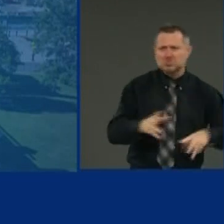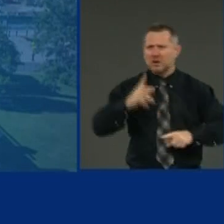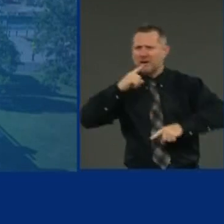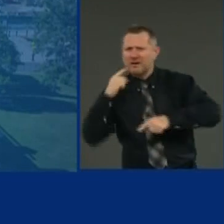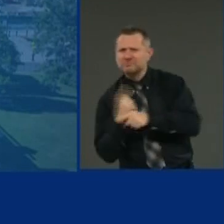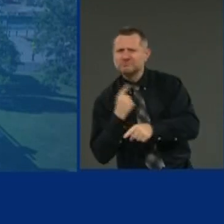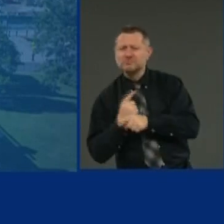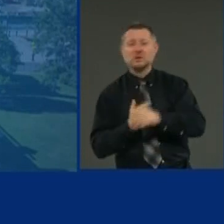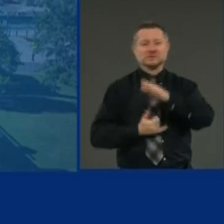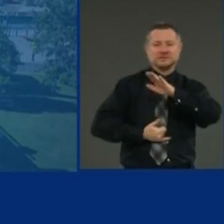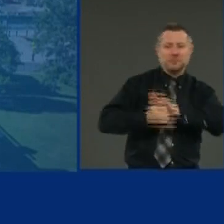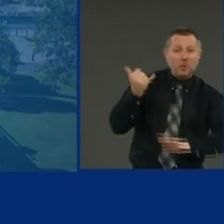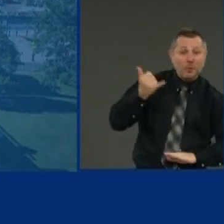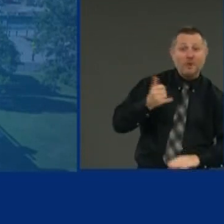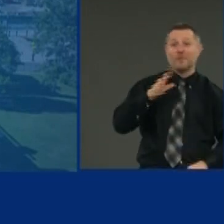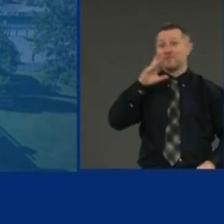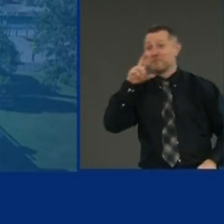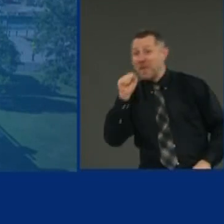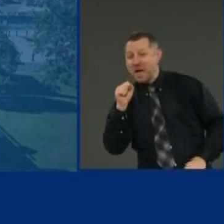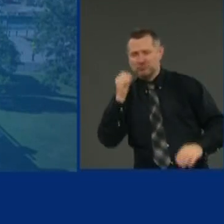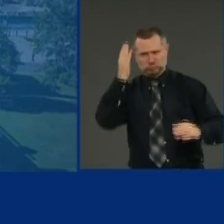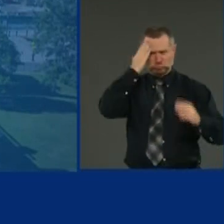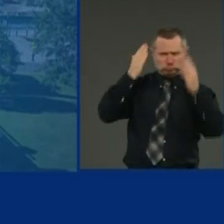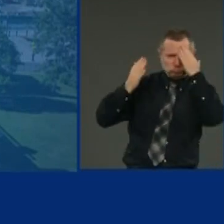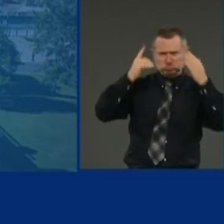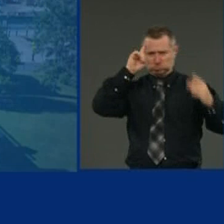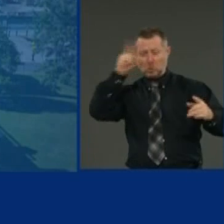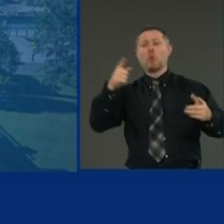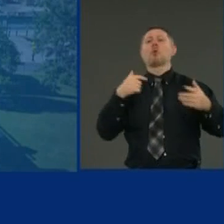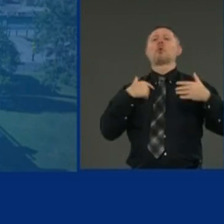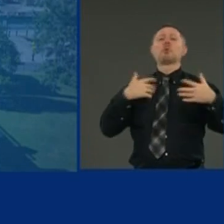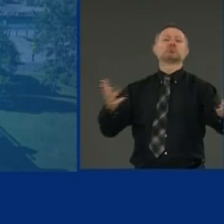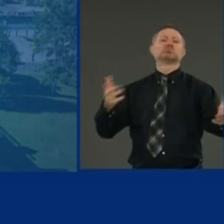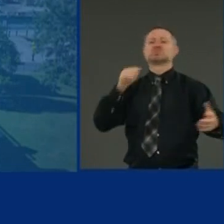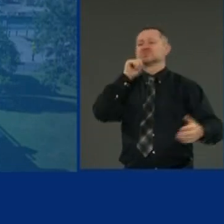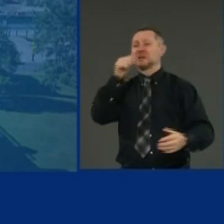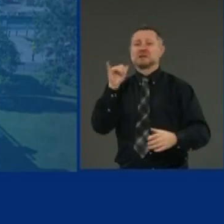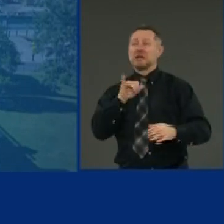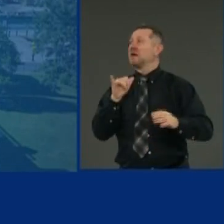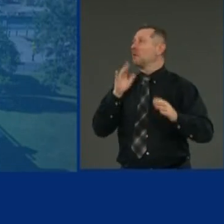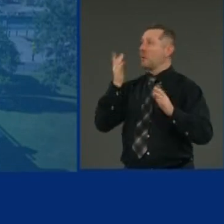IF WE ACT SMART AND THE COUPLE OF REHEARSE SMART AND PEOPLE ARE SMART, PEOPLE ON PUBLIC TRANSIT